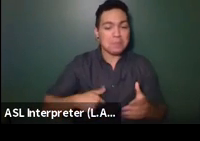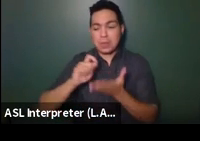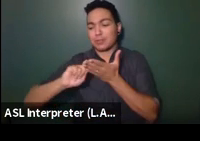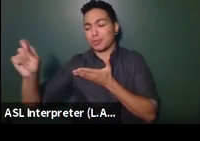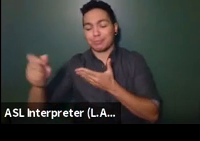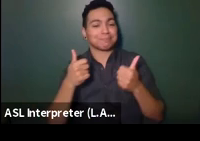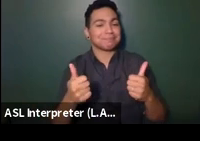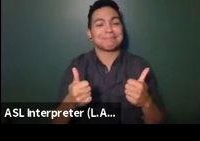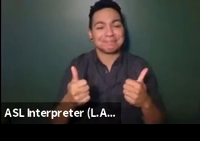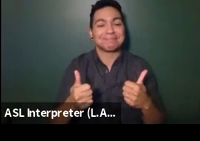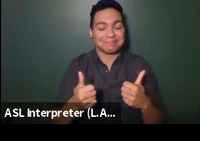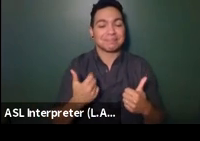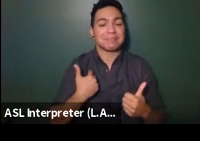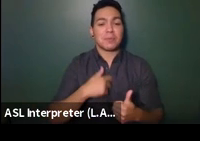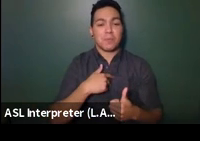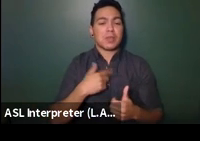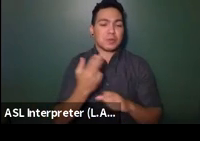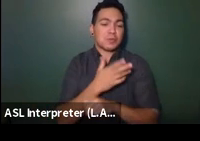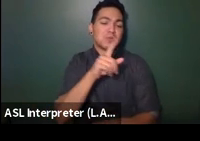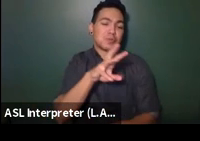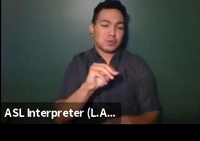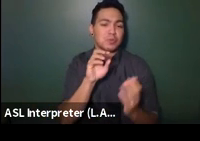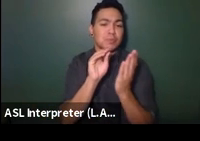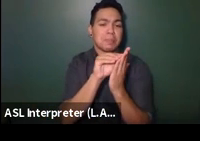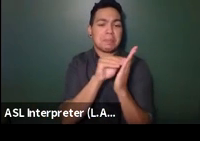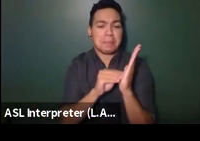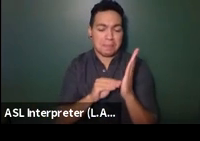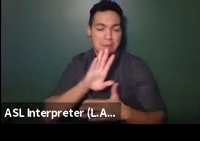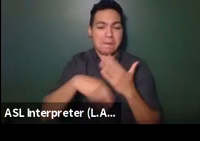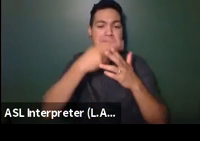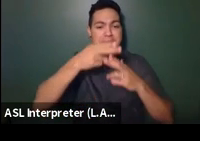ESD 189 - Amy Colburn: We will pull attendance out of zoom at the end of today and do all of that for you.